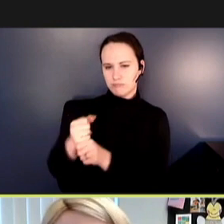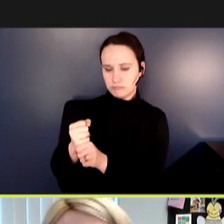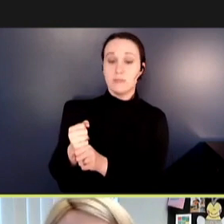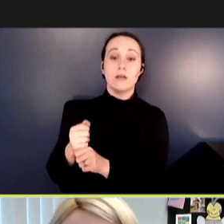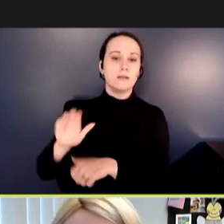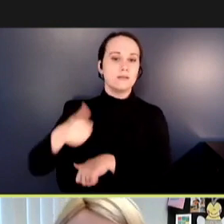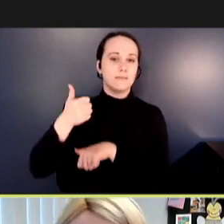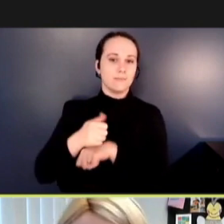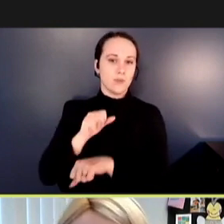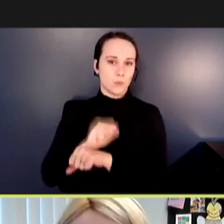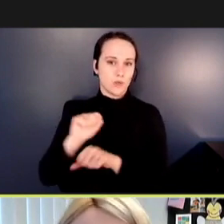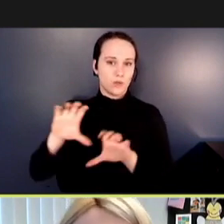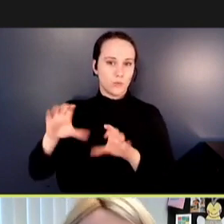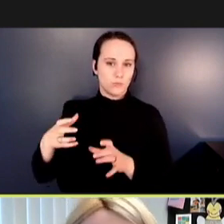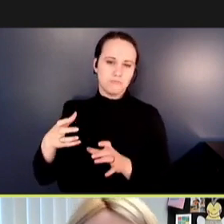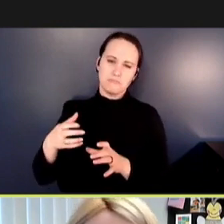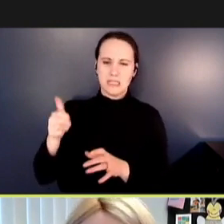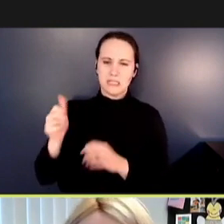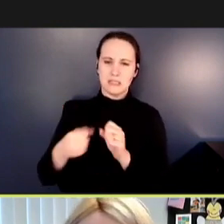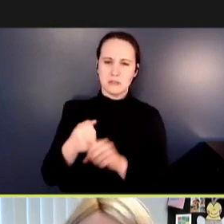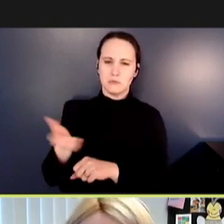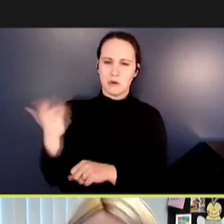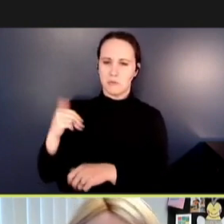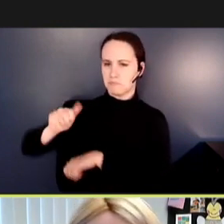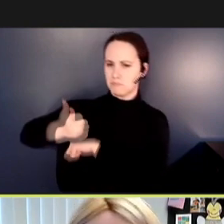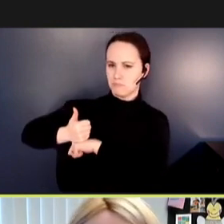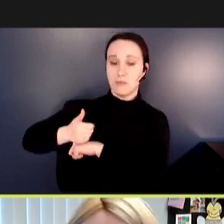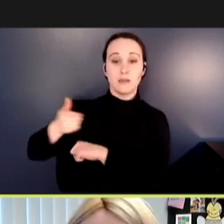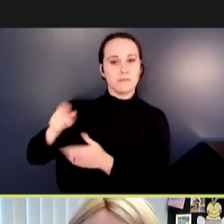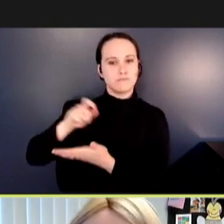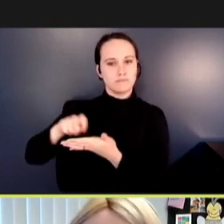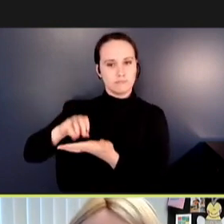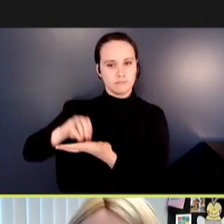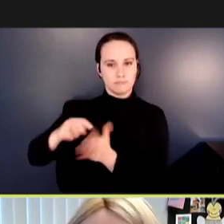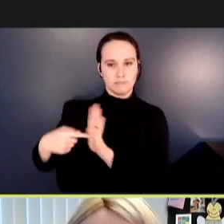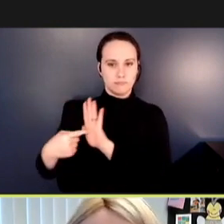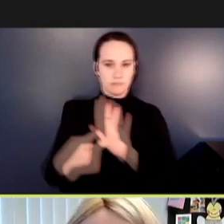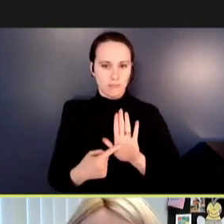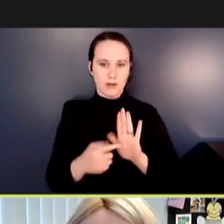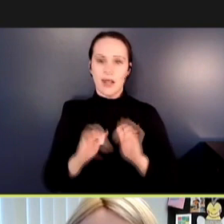group about 10 years ago, and they drafted this model of determinants of vaccine hesitancy that